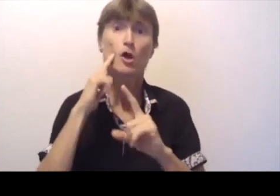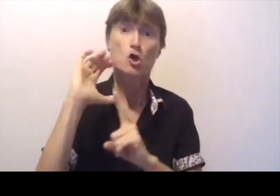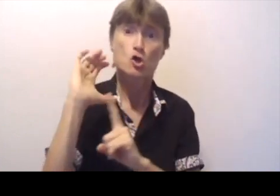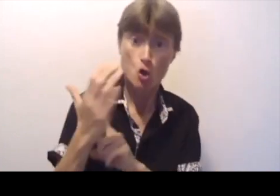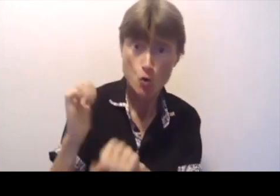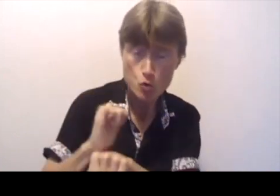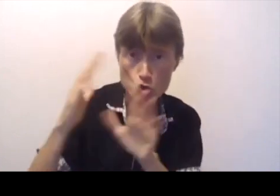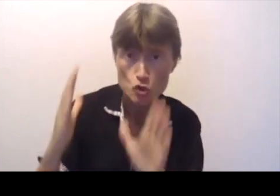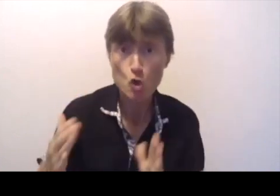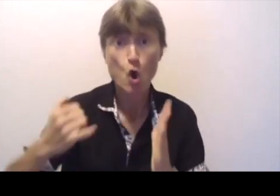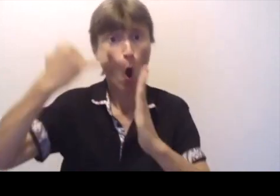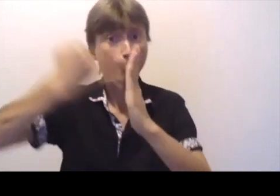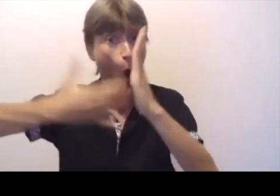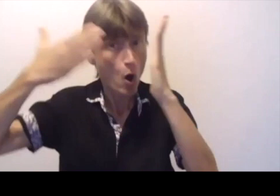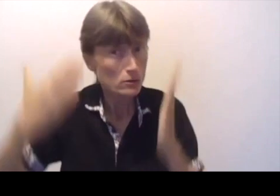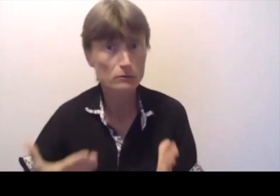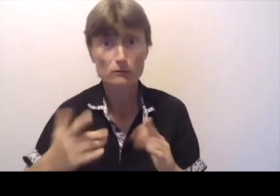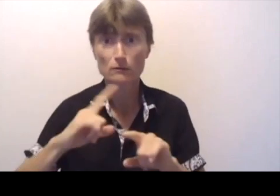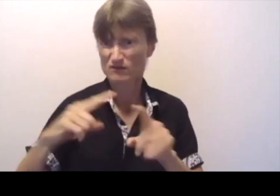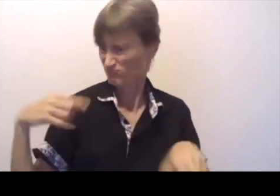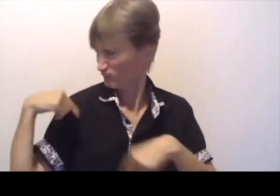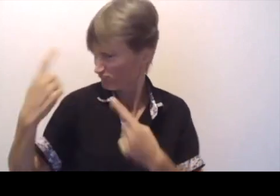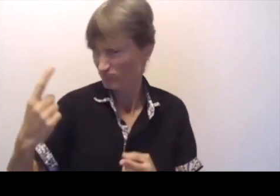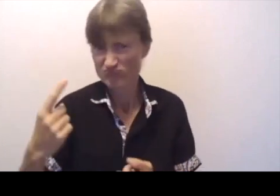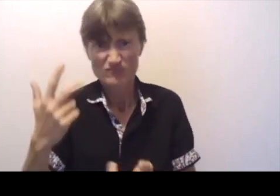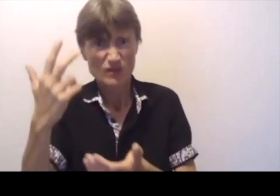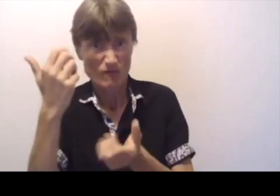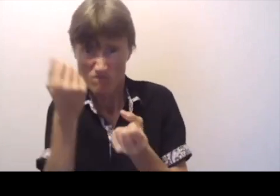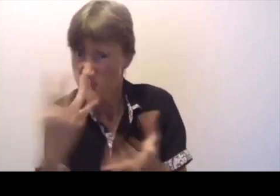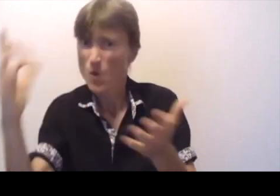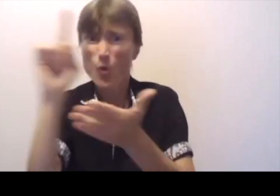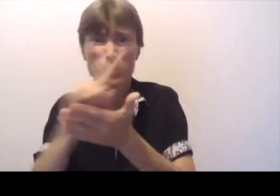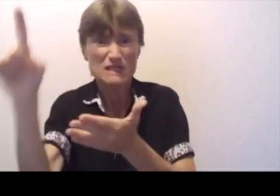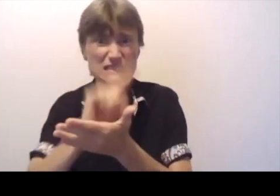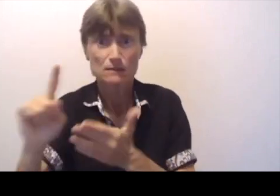in the last few weeks have come to me um to share their stories they've